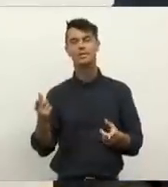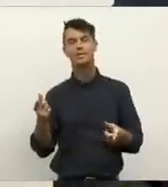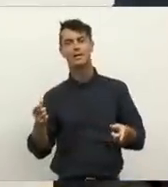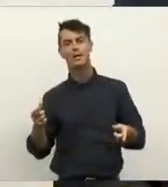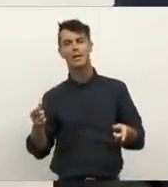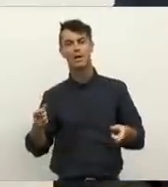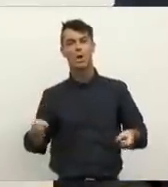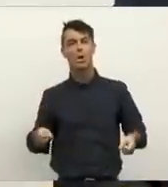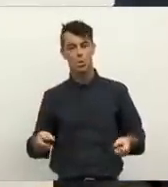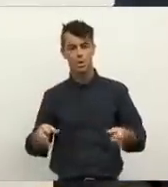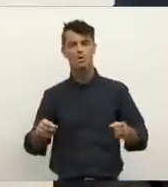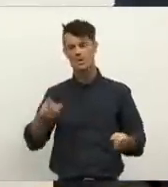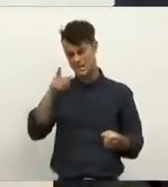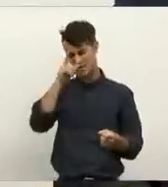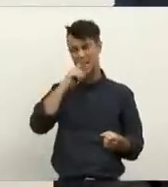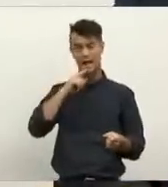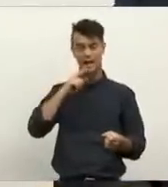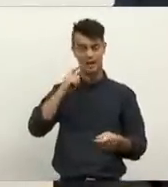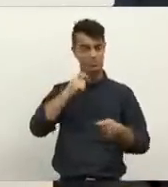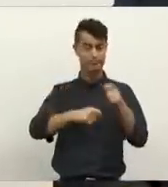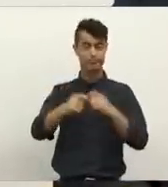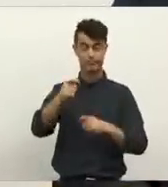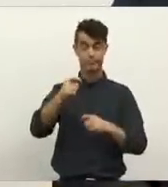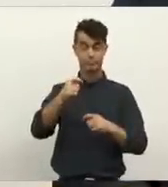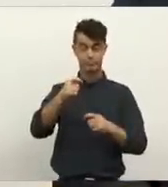well, it can be very complicated and there's different parts.